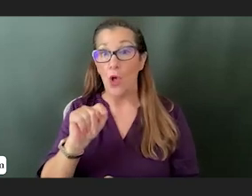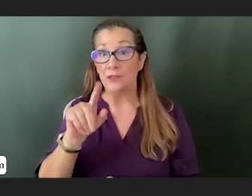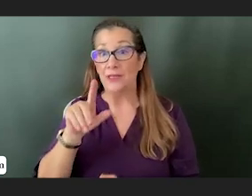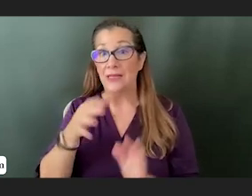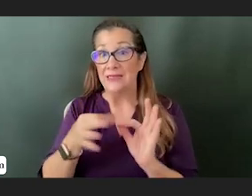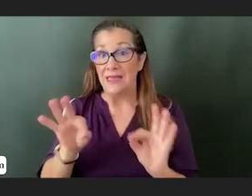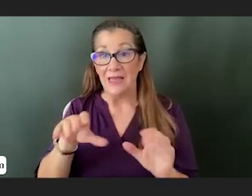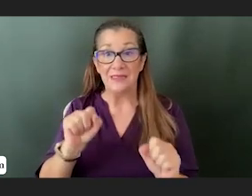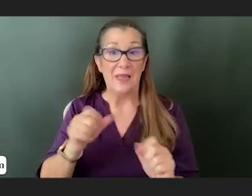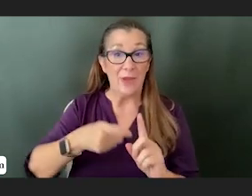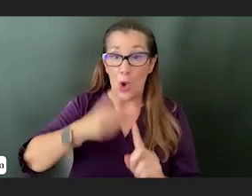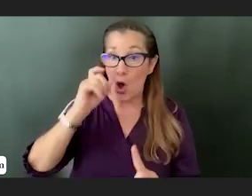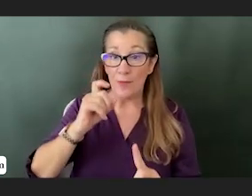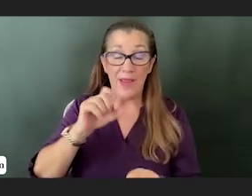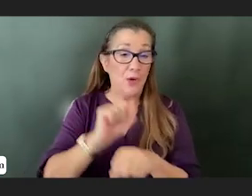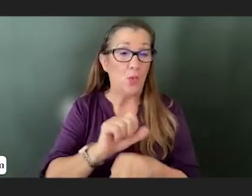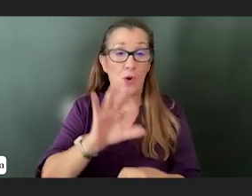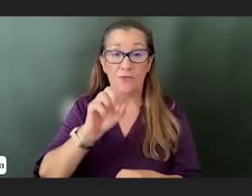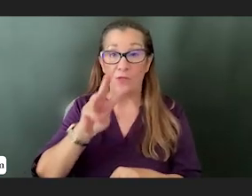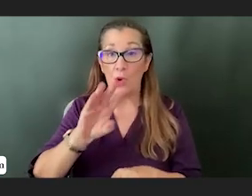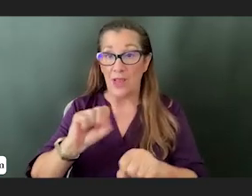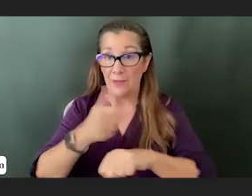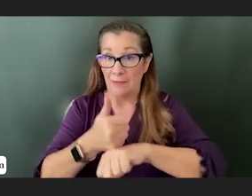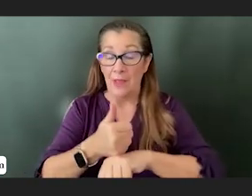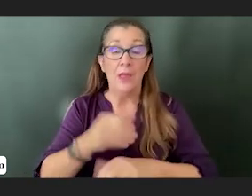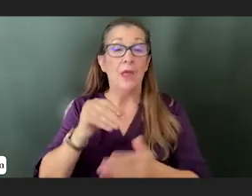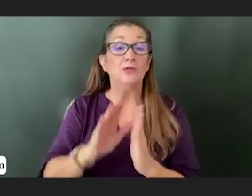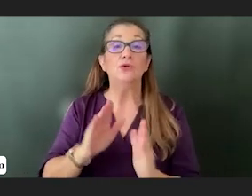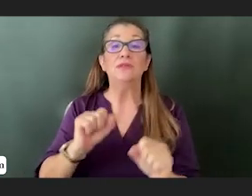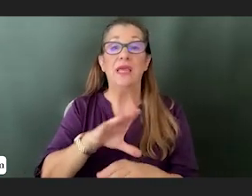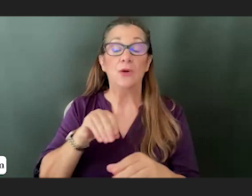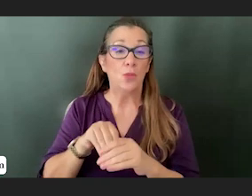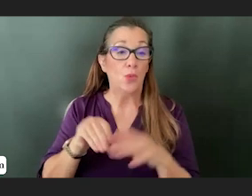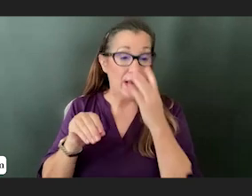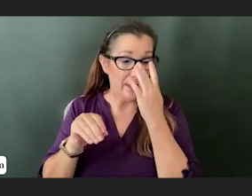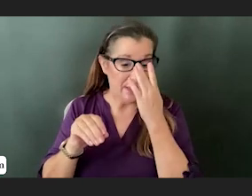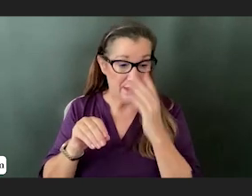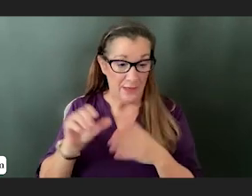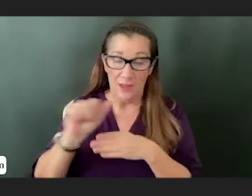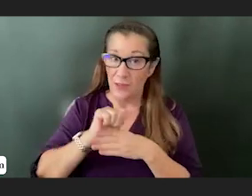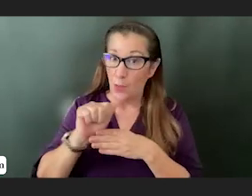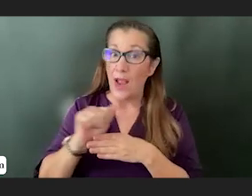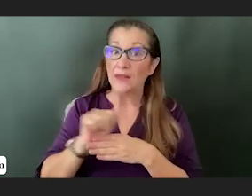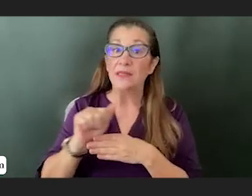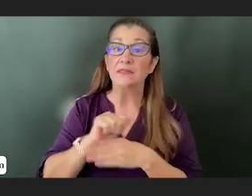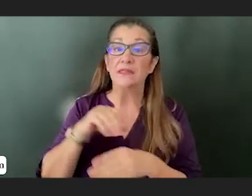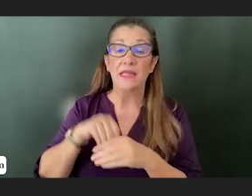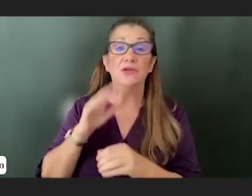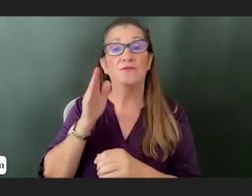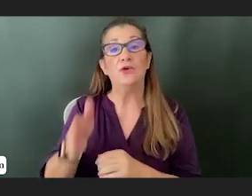Workflows can be established and students can actually incorporate um the practice into future professional skills.